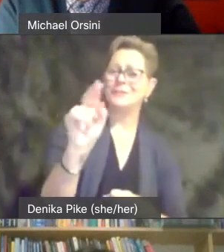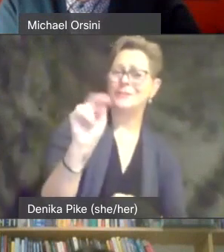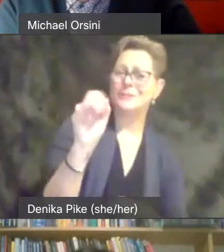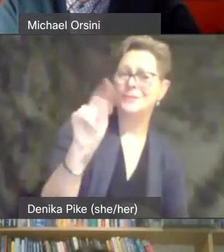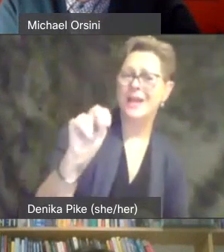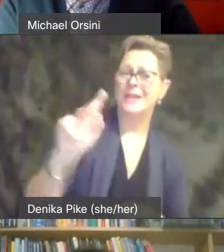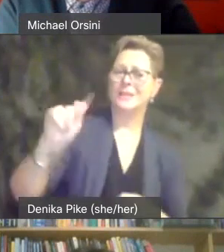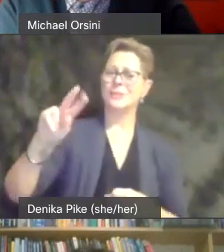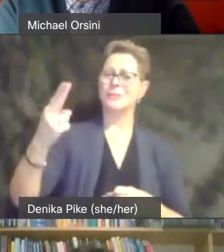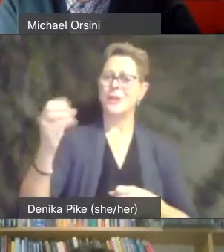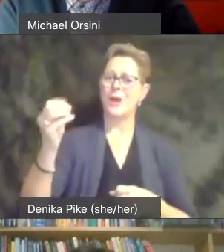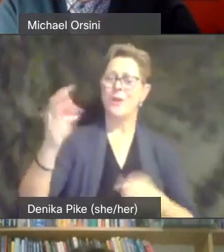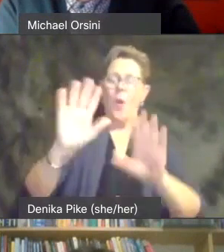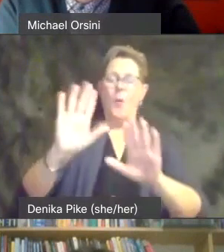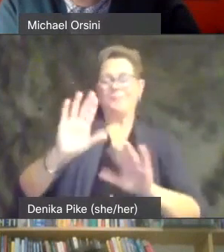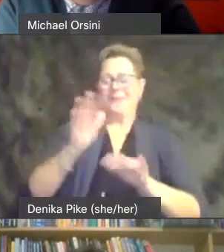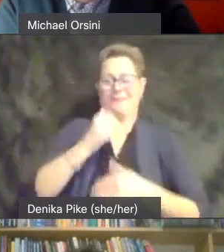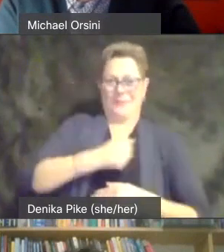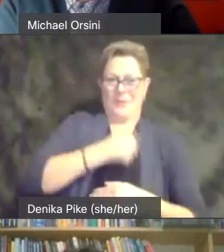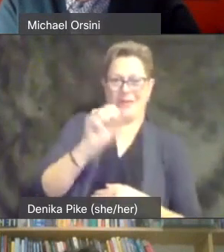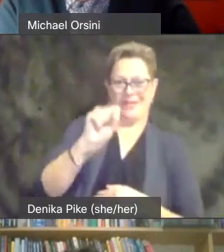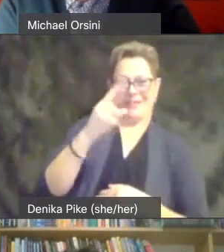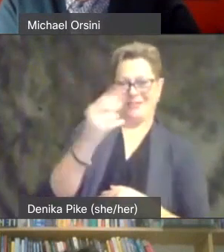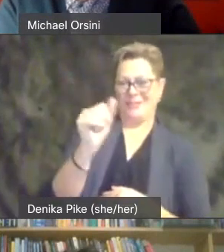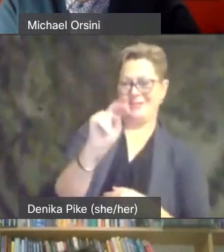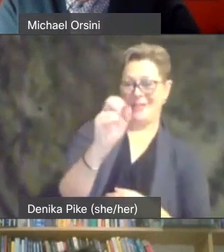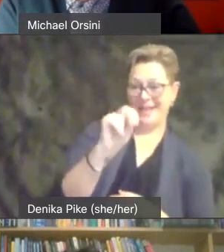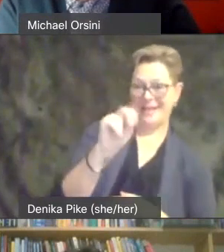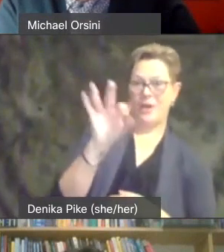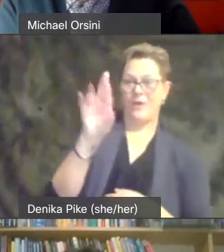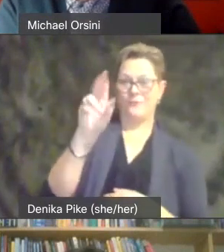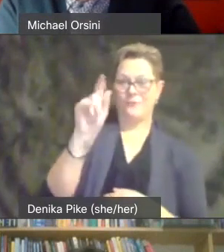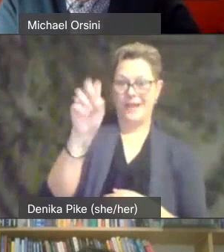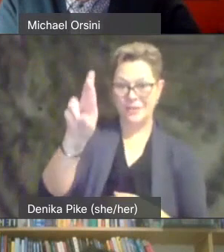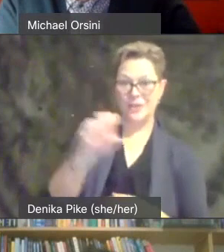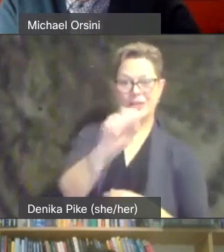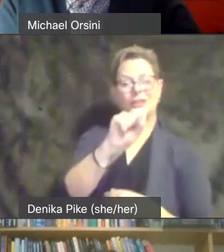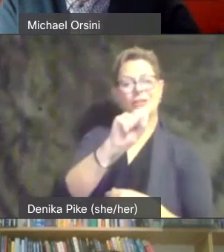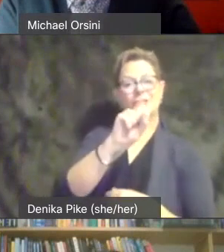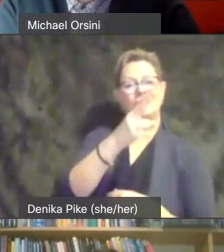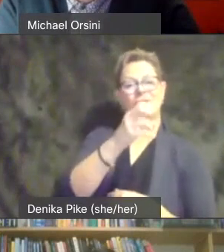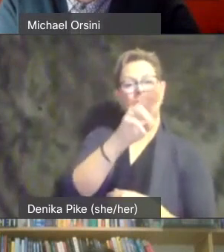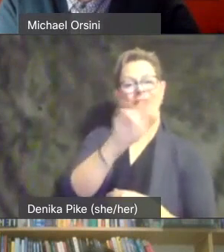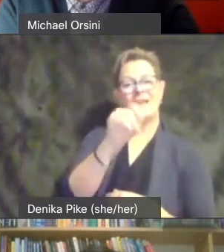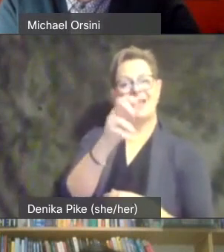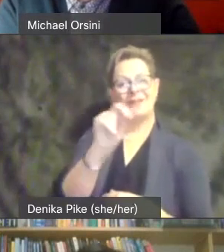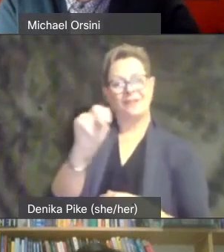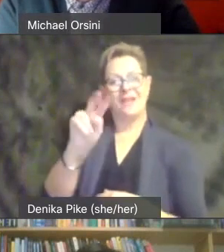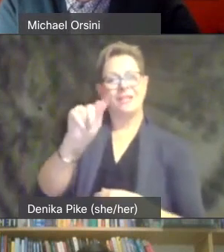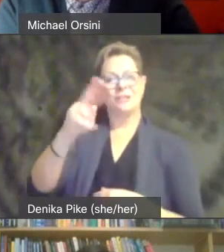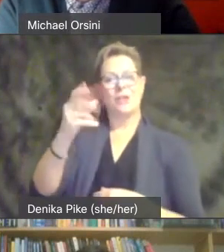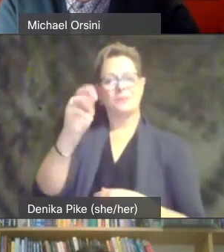I'm sorry Shannon Fraser and Sheraton Thompson for their help organizing and doing the technical background on this Roundtable.